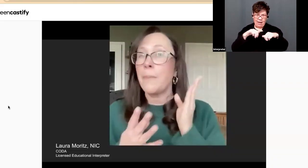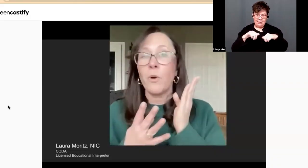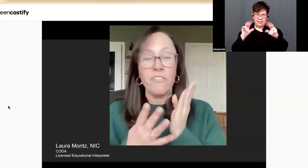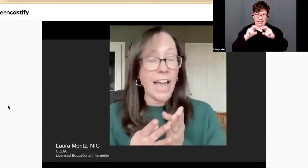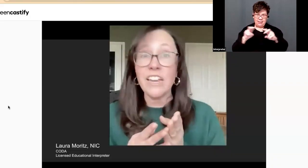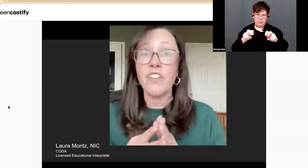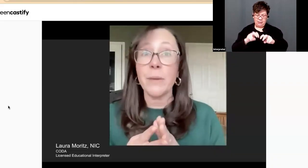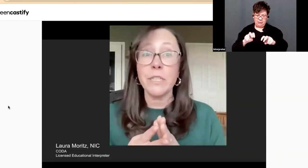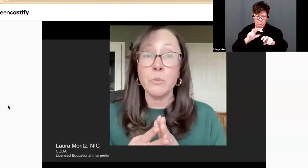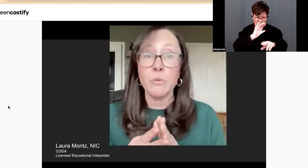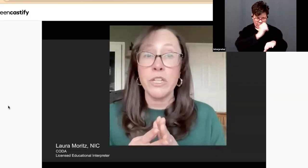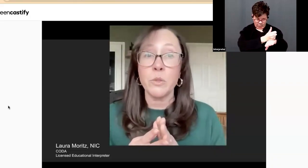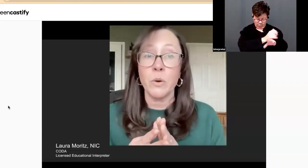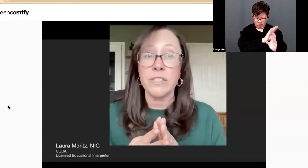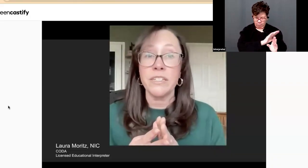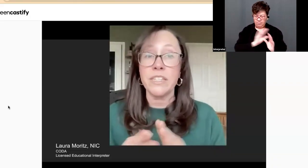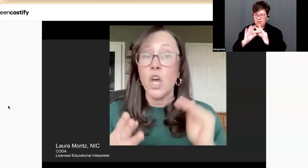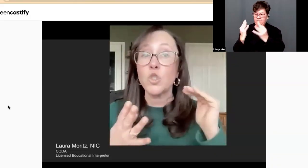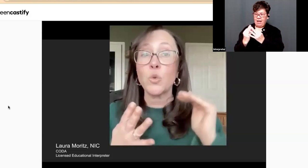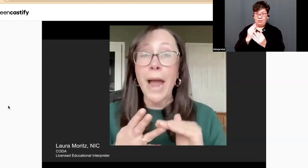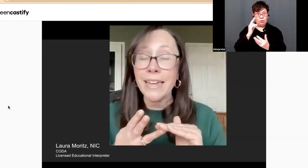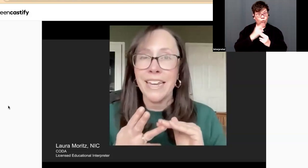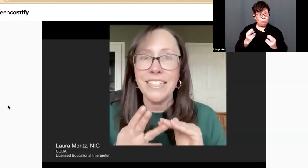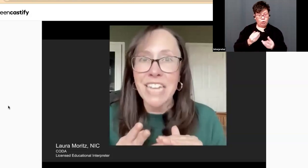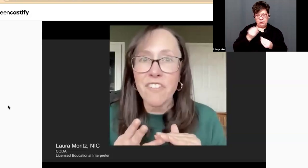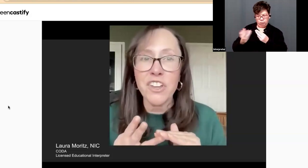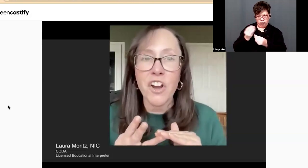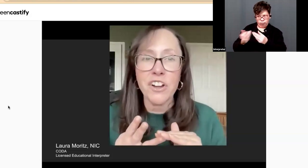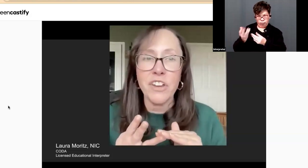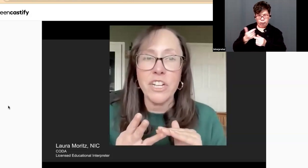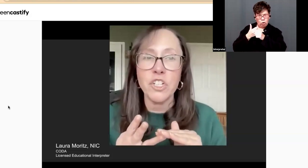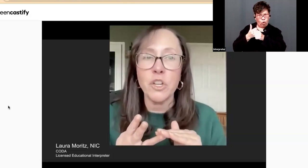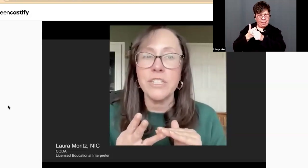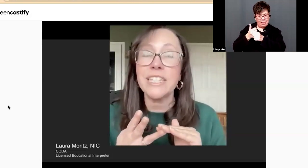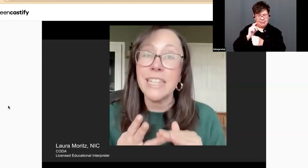by providing families with resources, tracking Deaf and hard of hearing children's